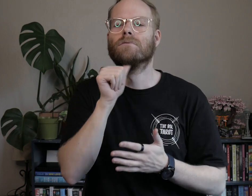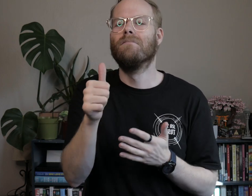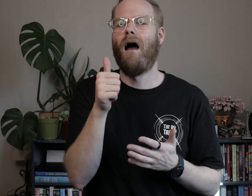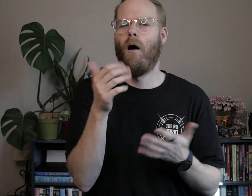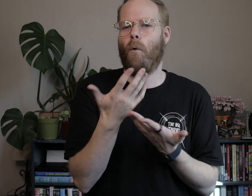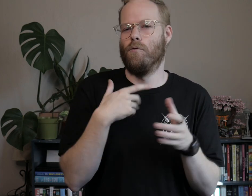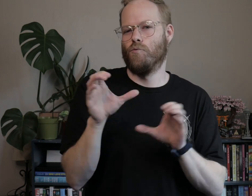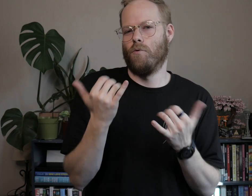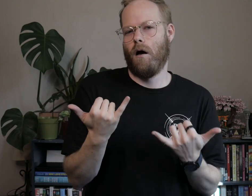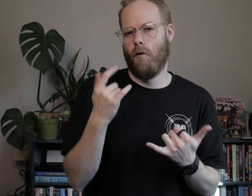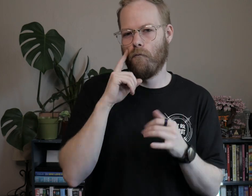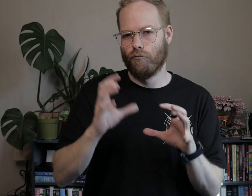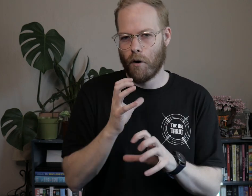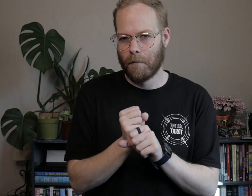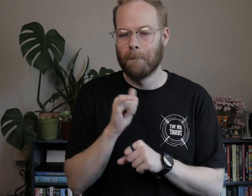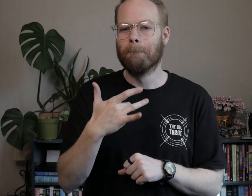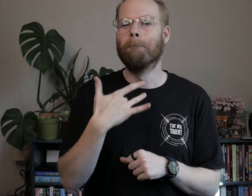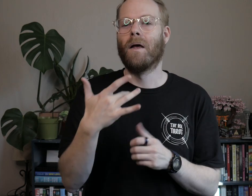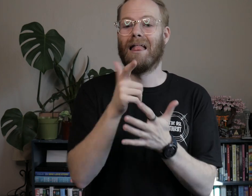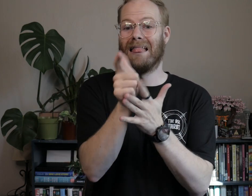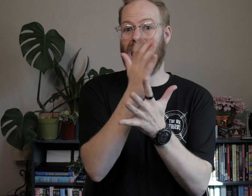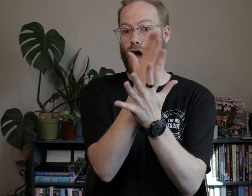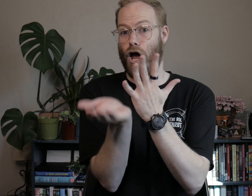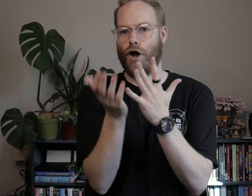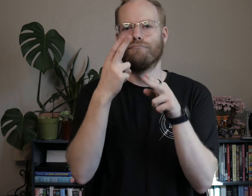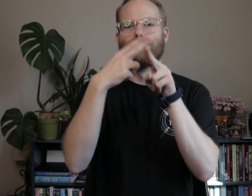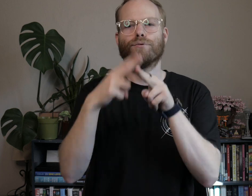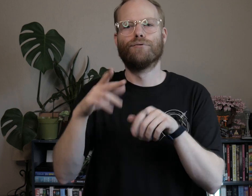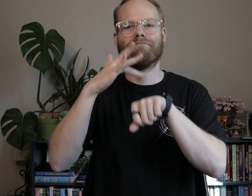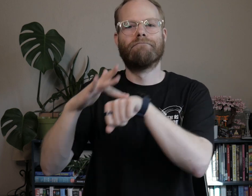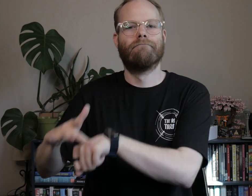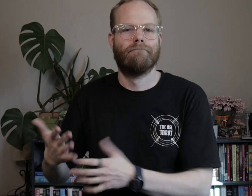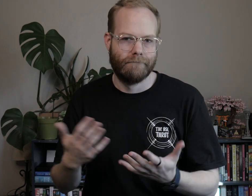rather than what I do now for wrap-ups, which is being very brief about later books in the series.